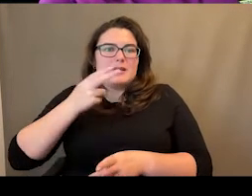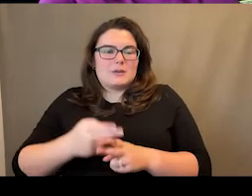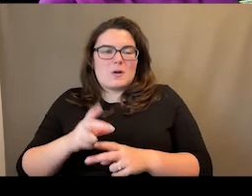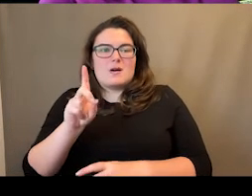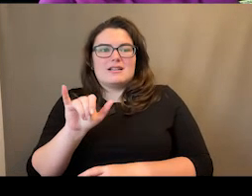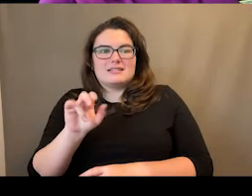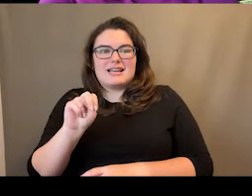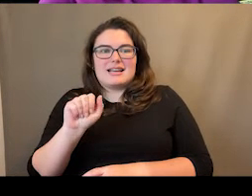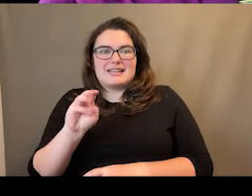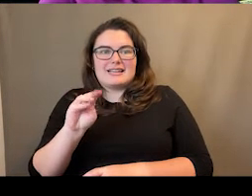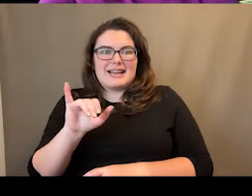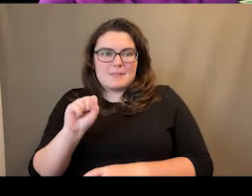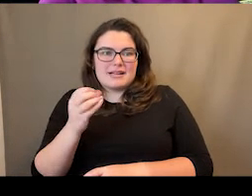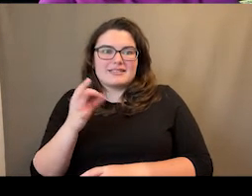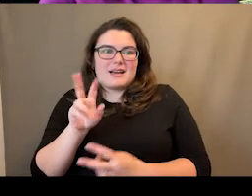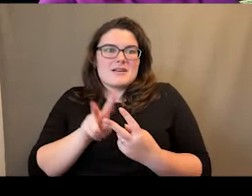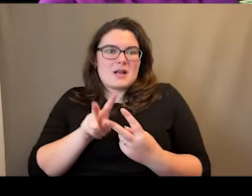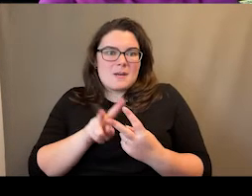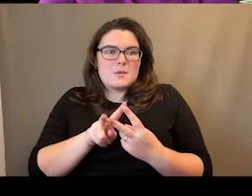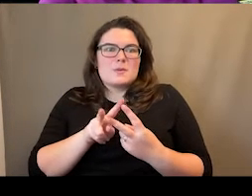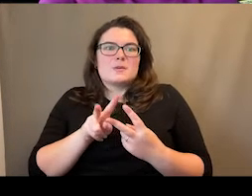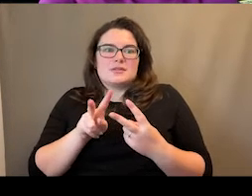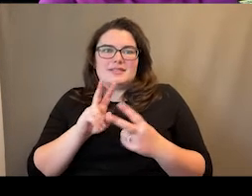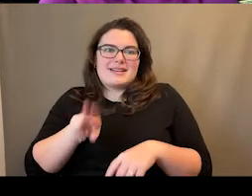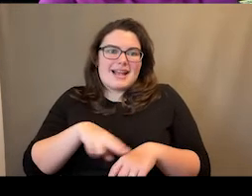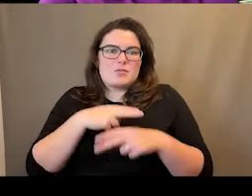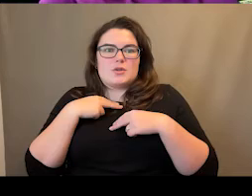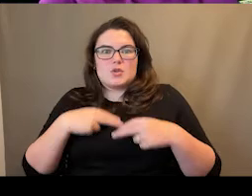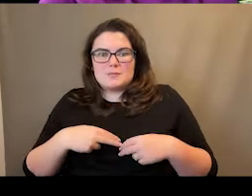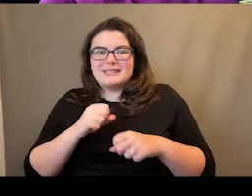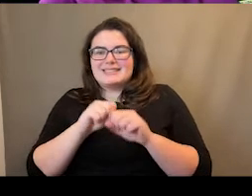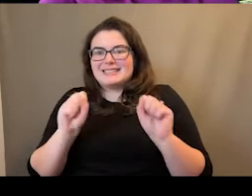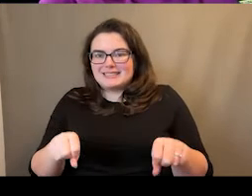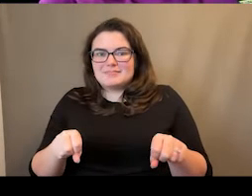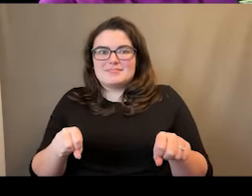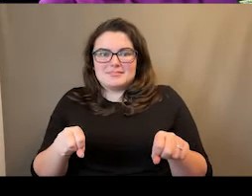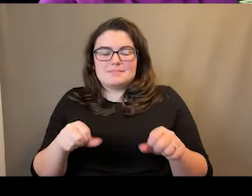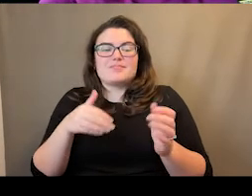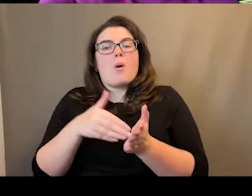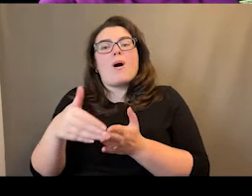and Human Systems Program. Oftentimes, the cross-directorate initiatives